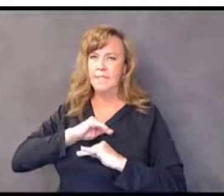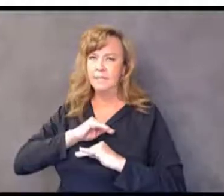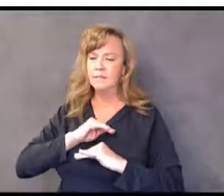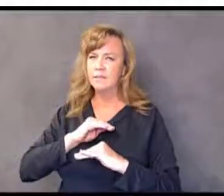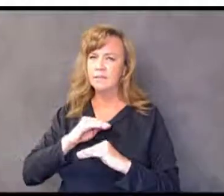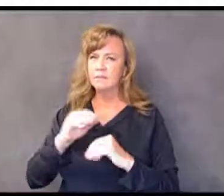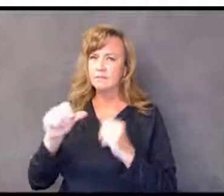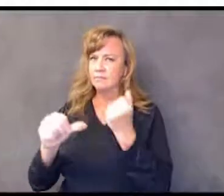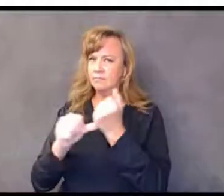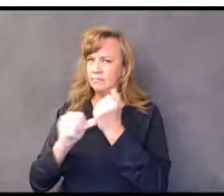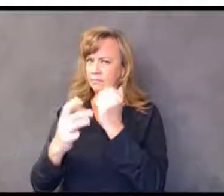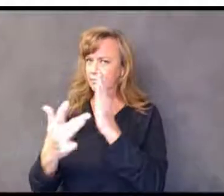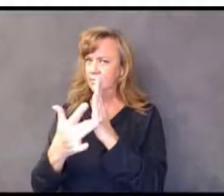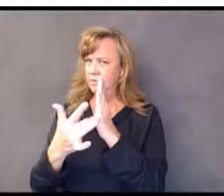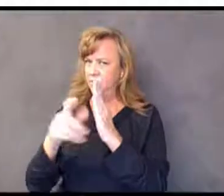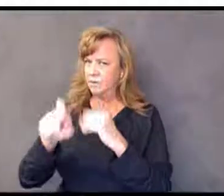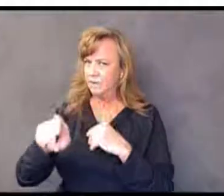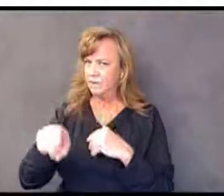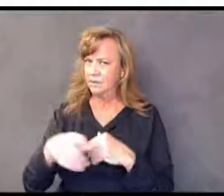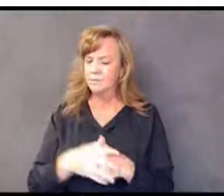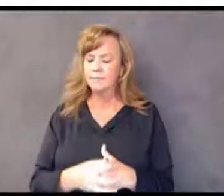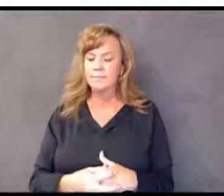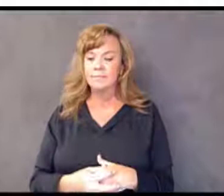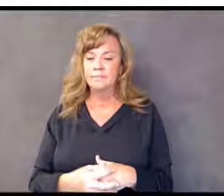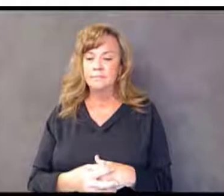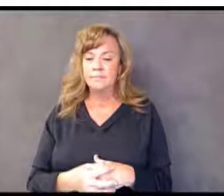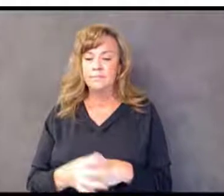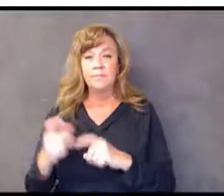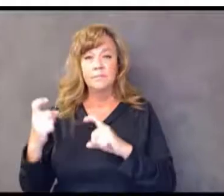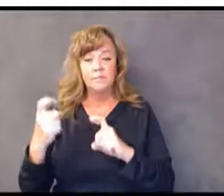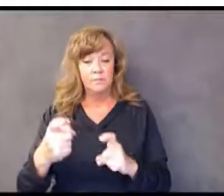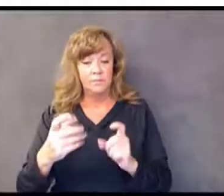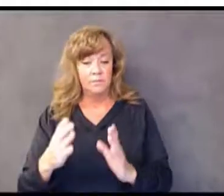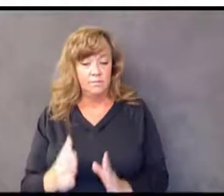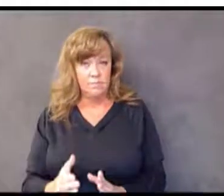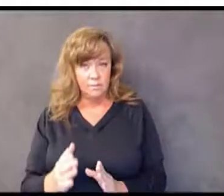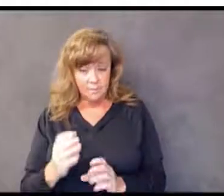Proctors and interpreters must also ensure the student understands and has practiced